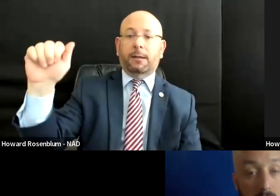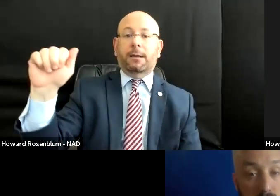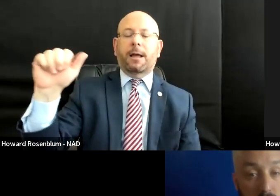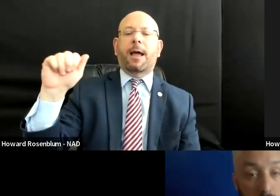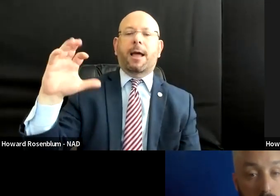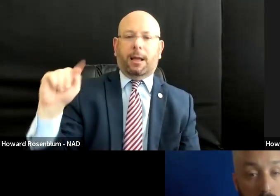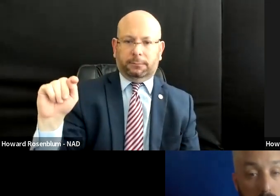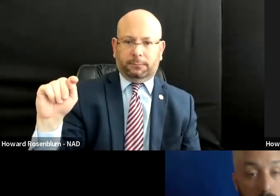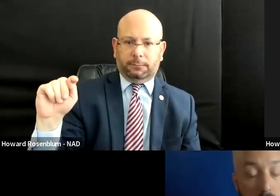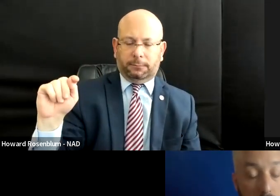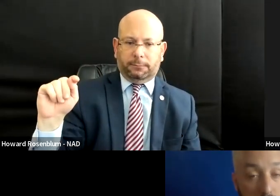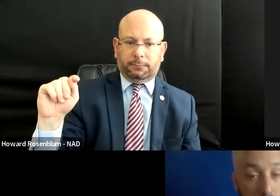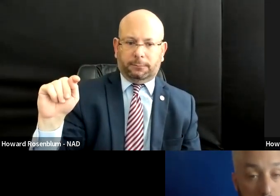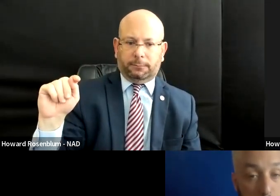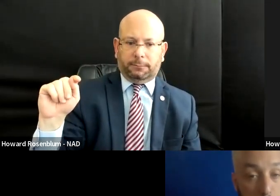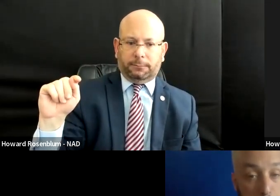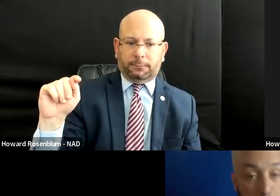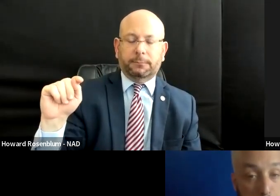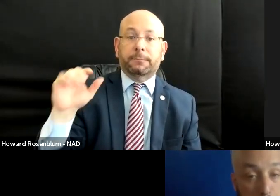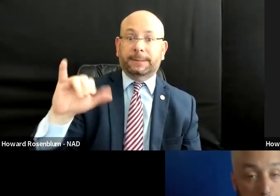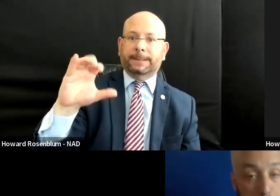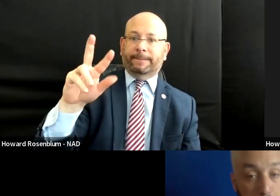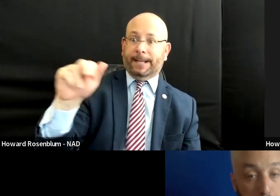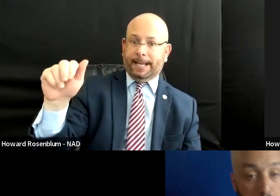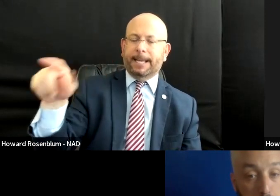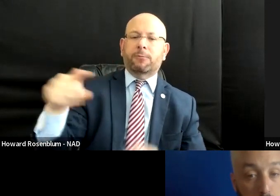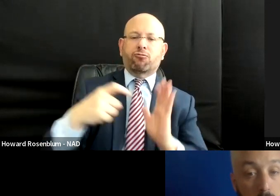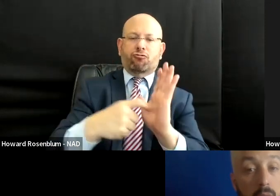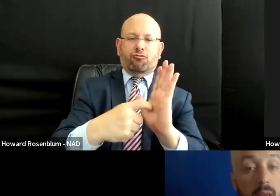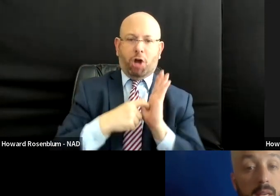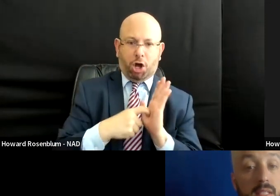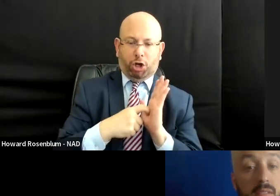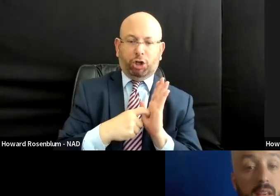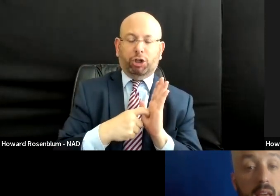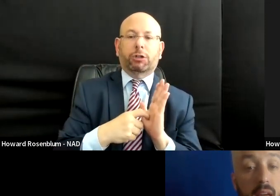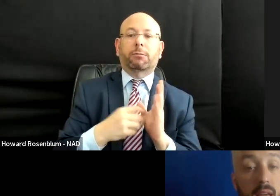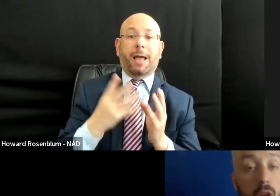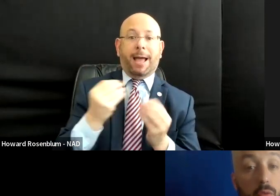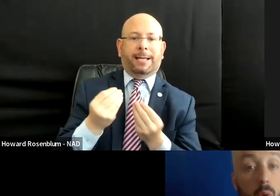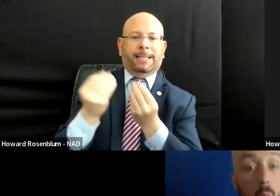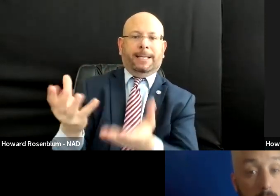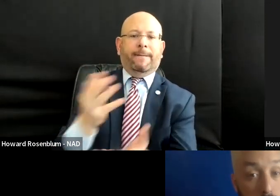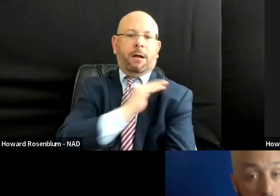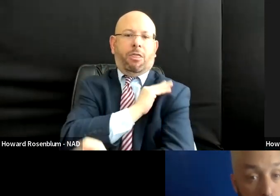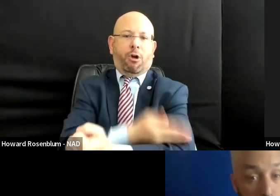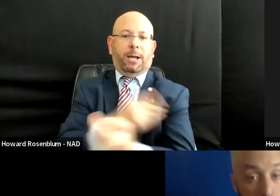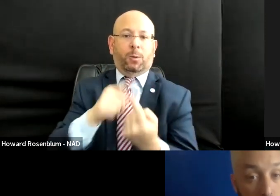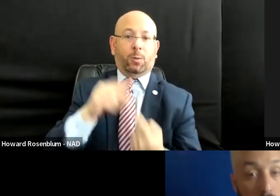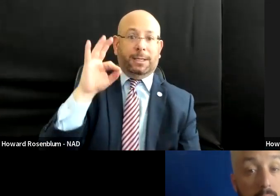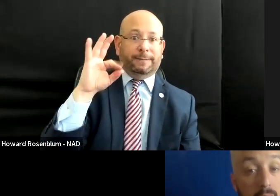CBAA stands for Communication